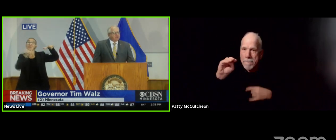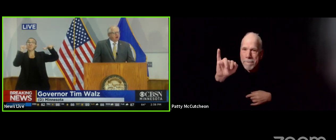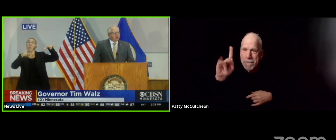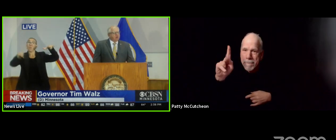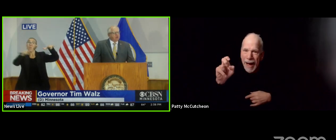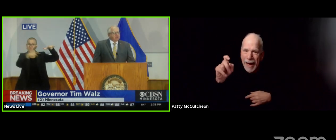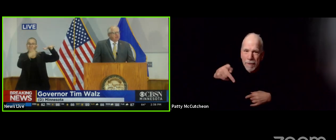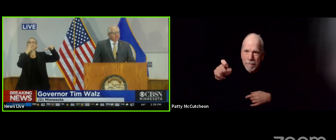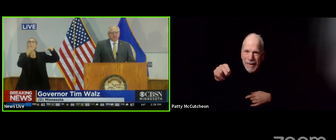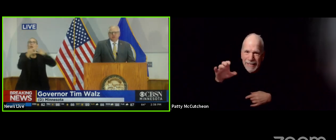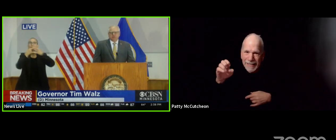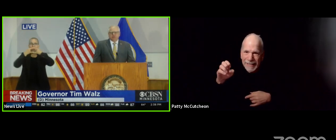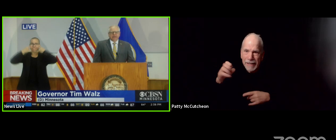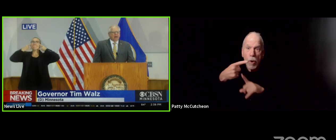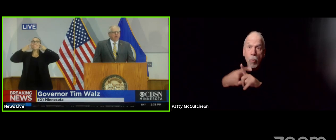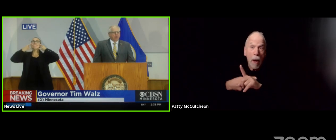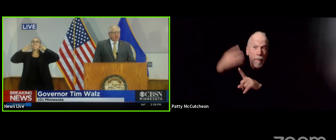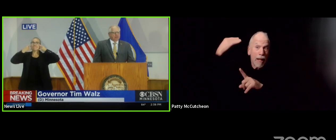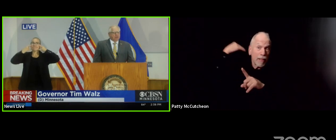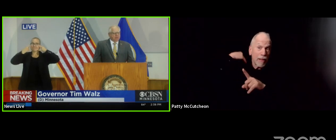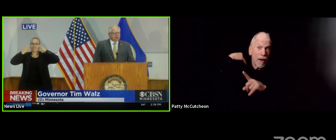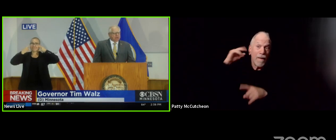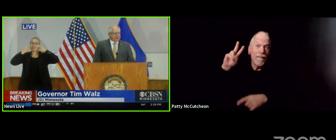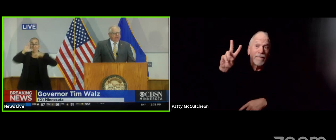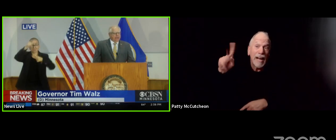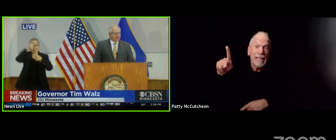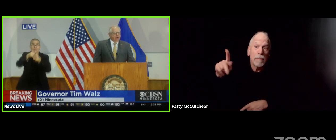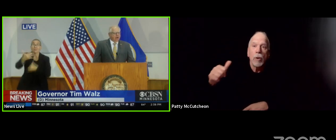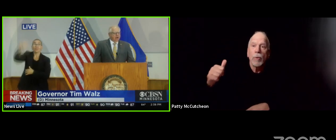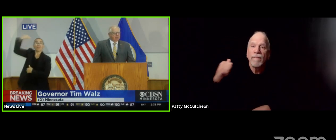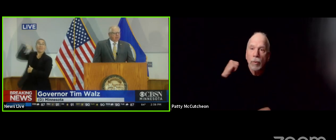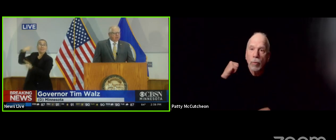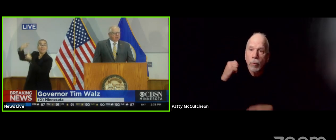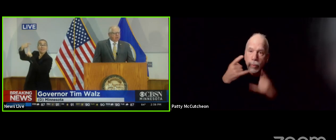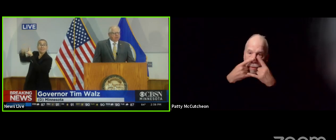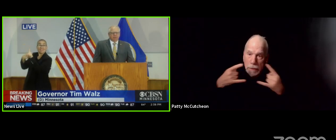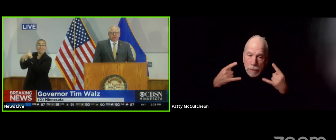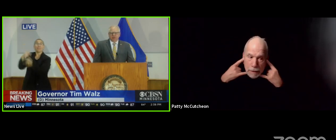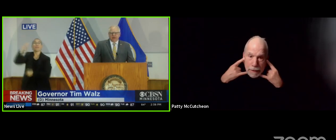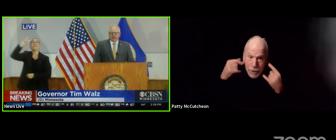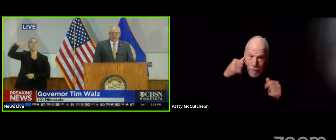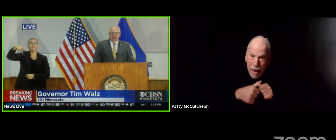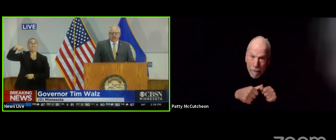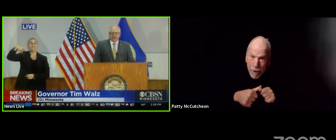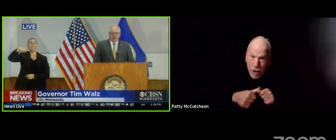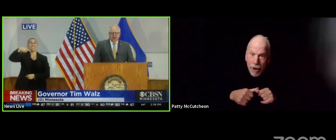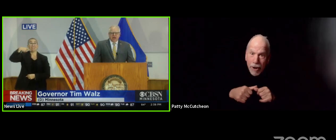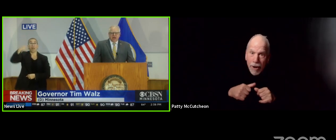AGO, THE VICE PRESIDENT DID NOT WEAR A MASK IN THE MAYO CLINIC. AS WE WERE MEETING PEOPLE. SO THAT HAS CHANGED.